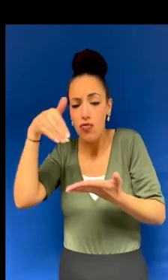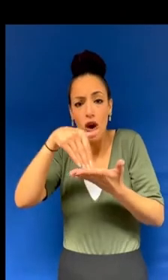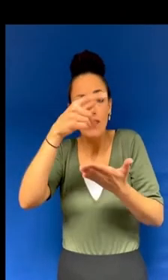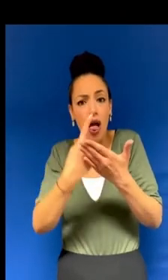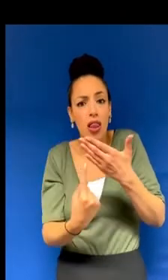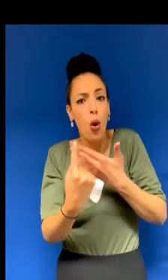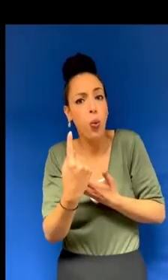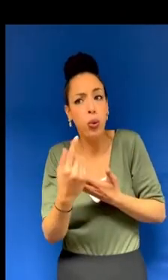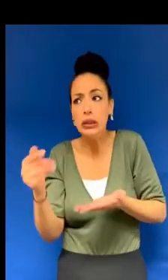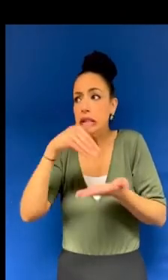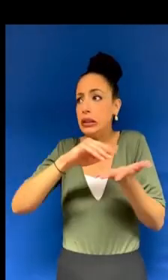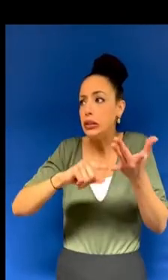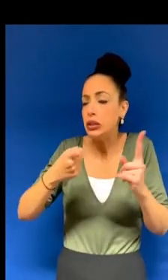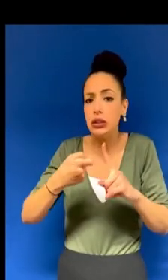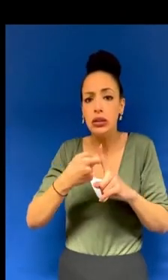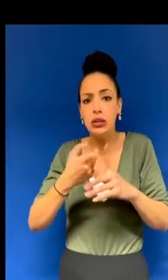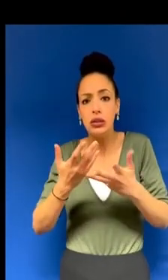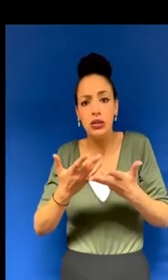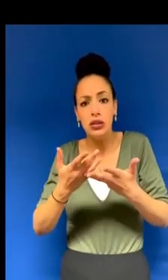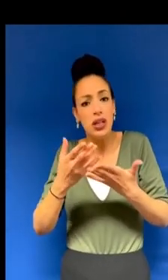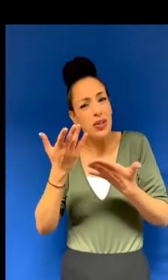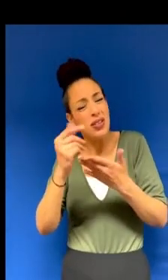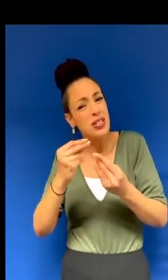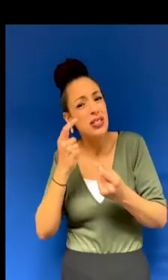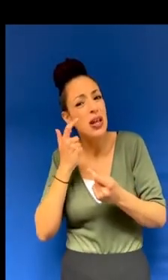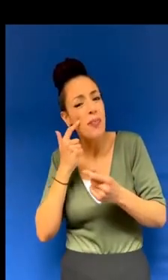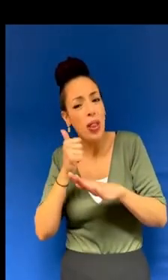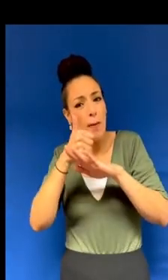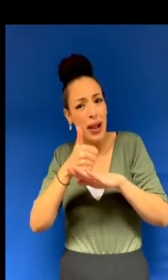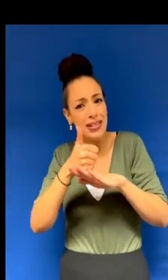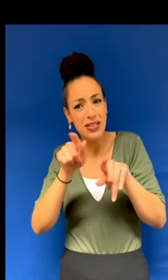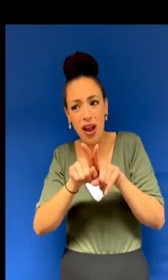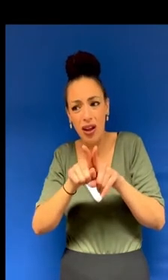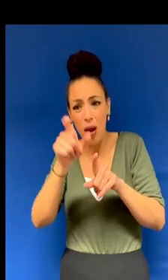and migrants, or claiming asylum, or particularly young people that arrived on their own." I mean